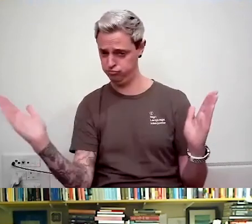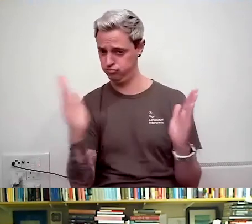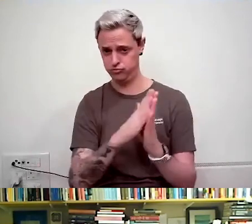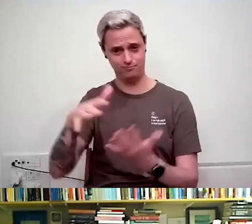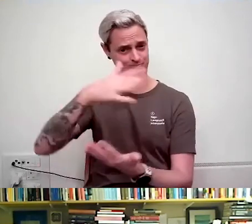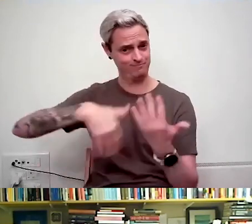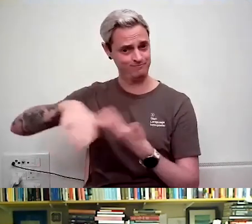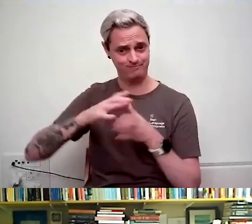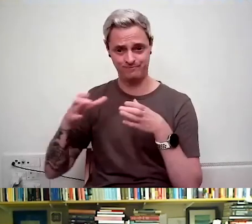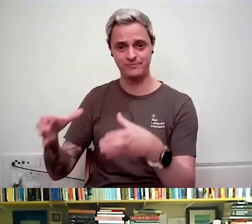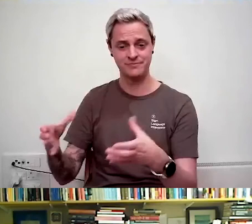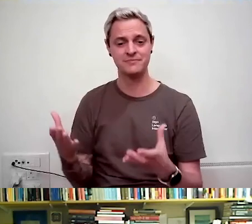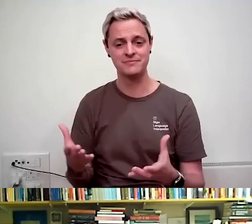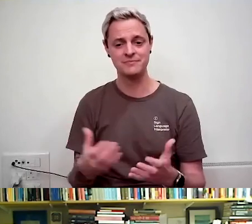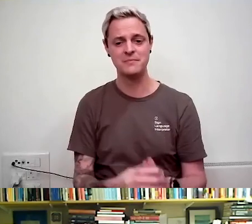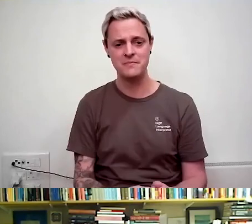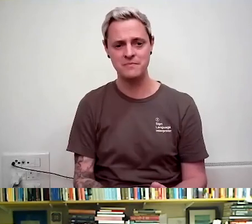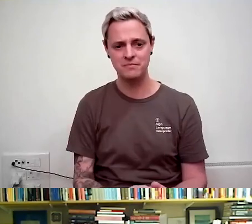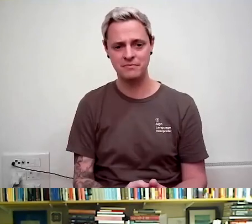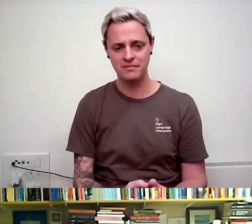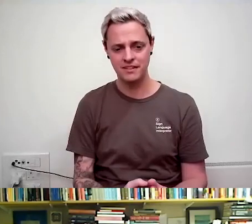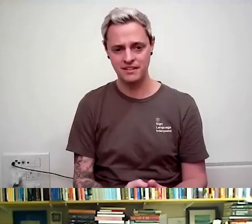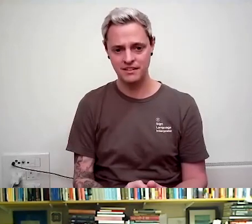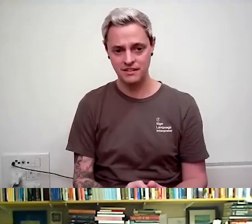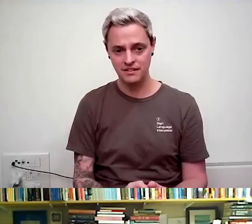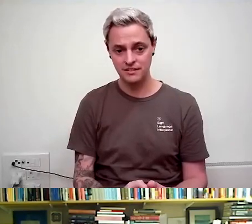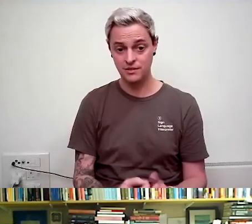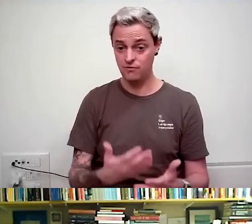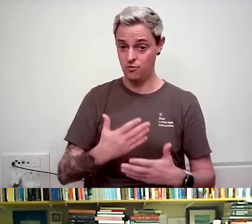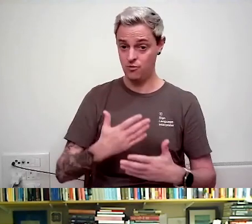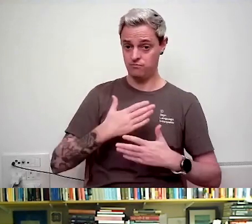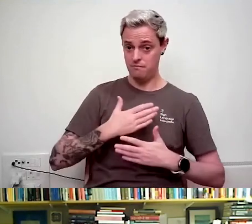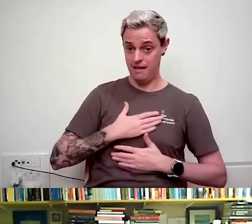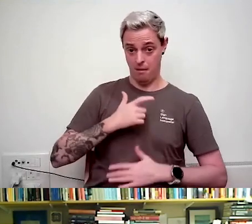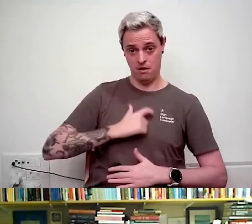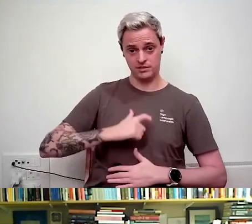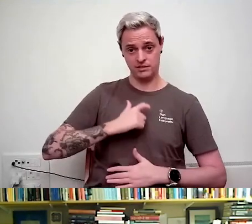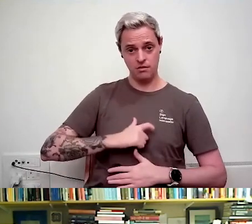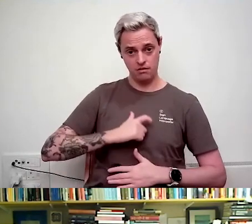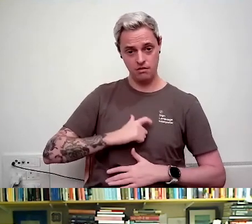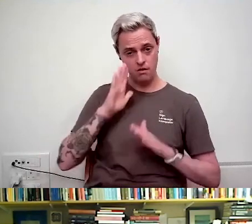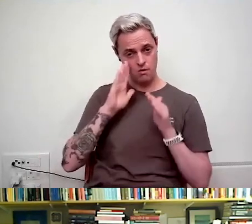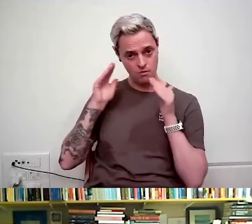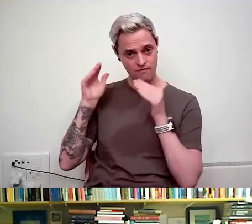And I am in many ways, especially interested in the